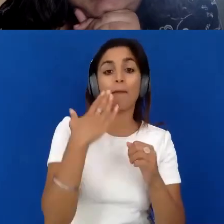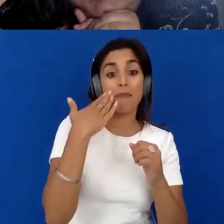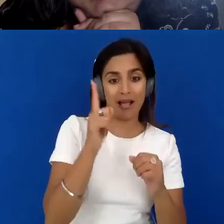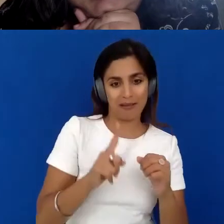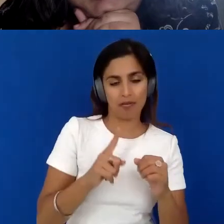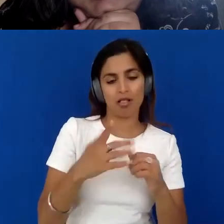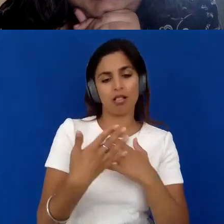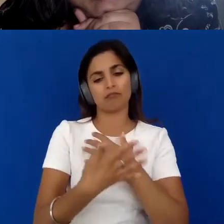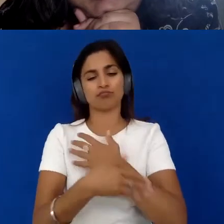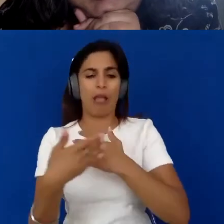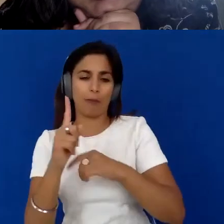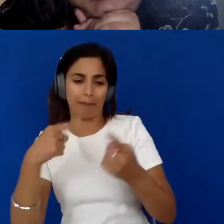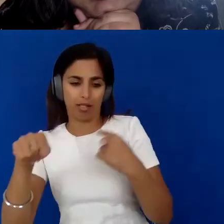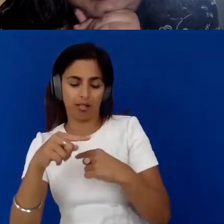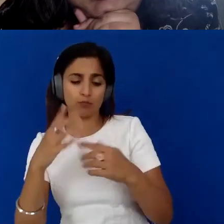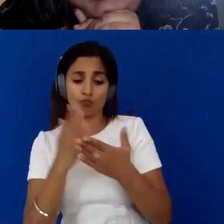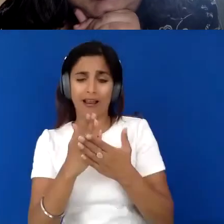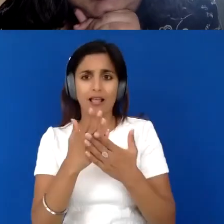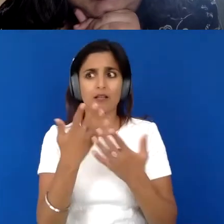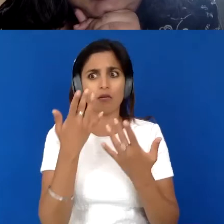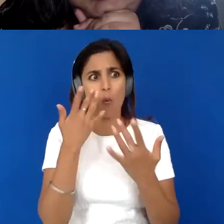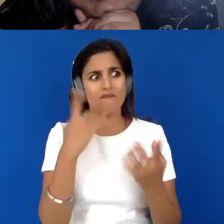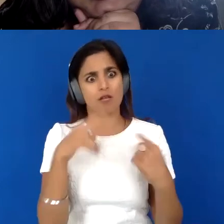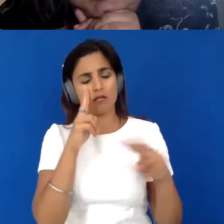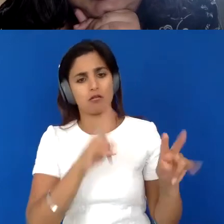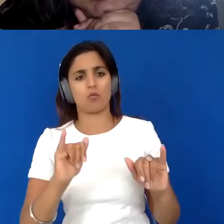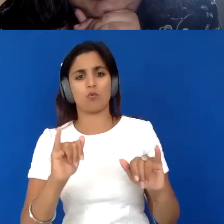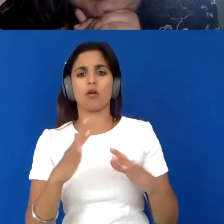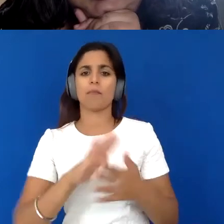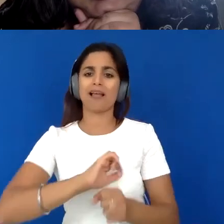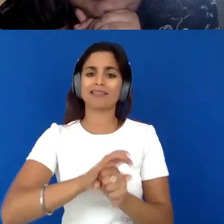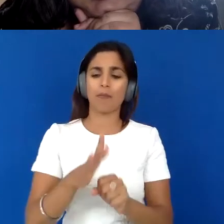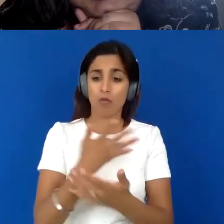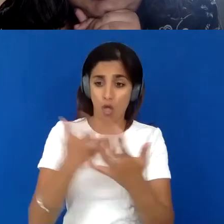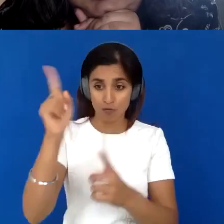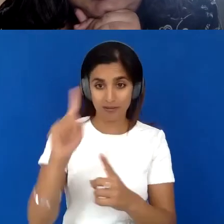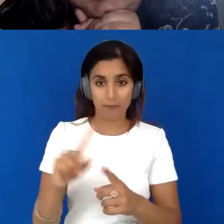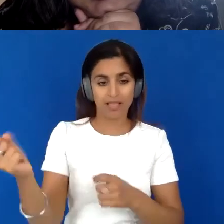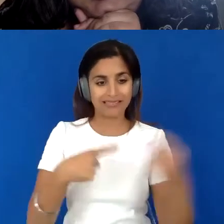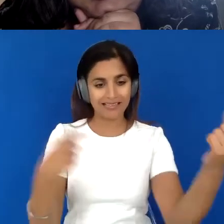obviously has been really rife in pandemic is people sending these long